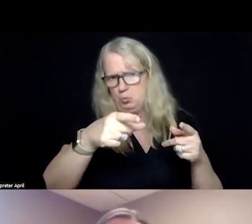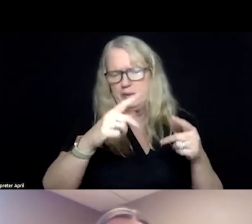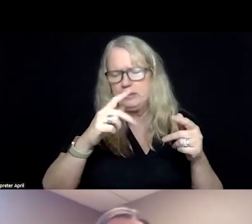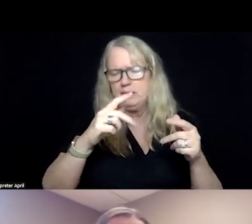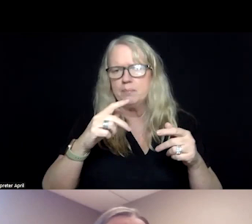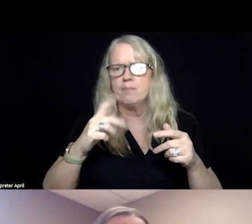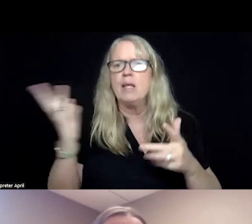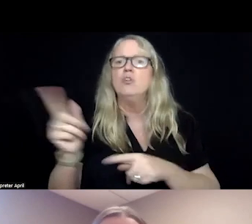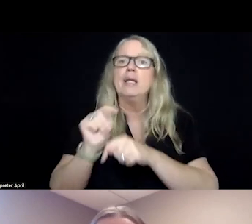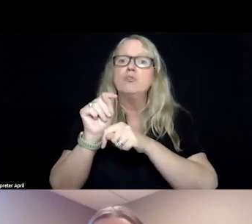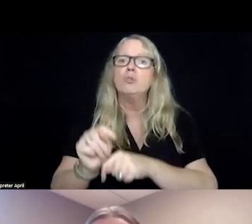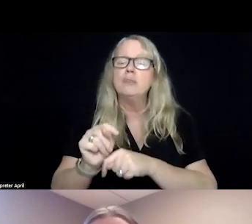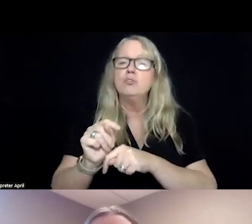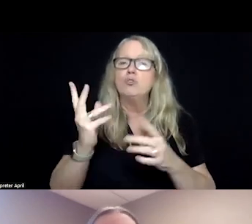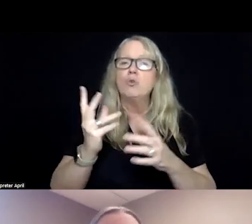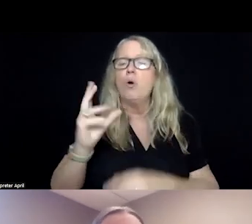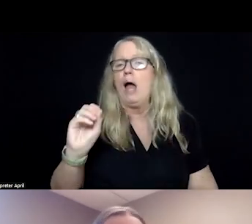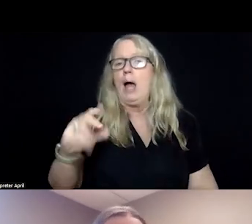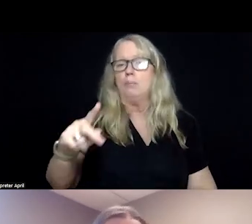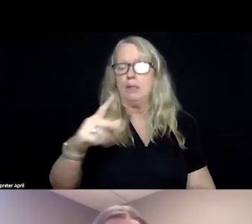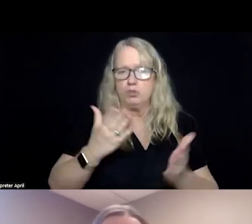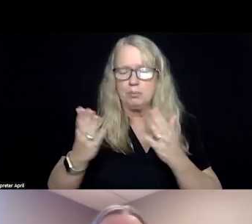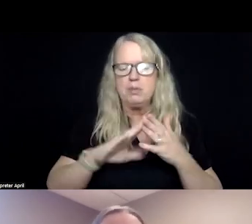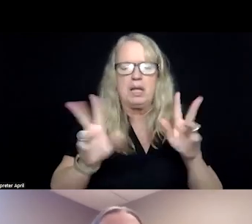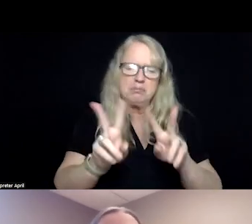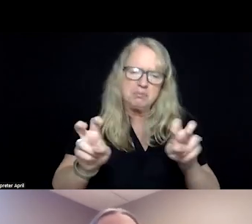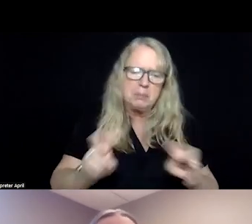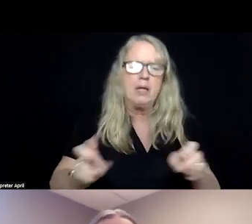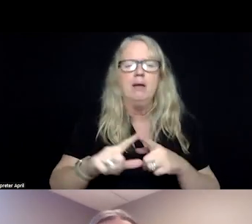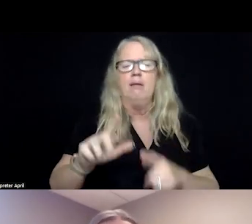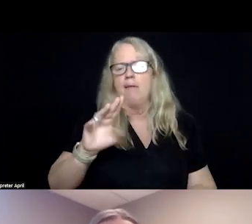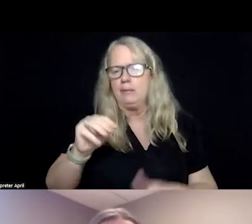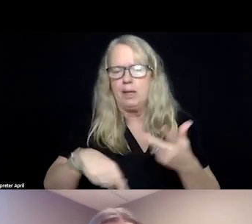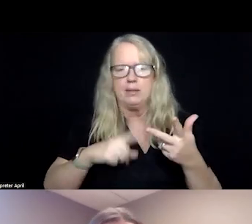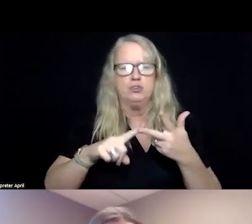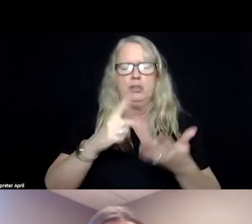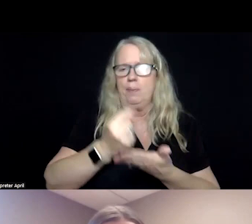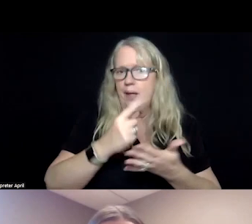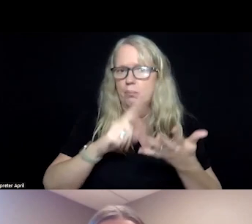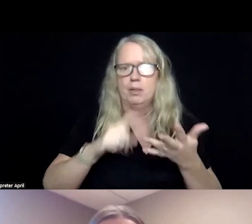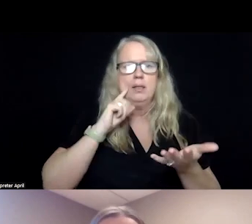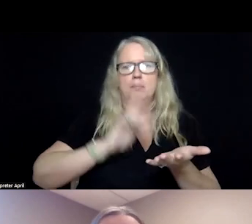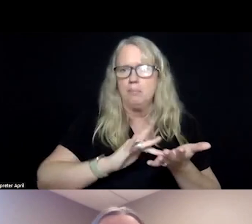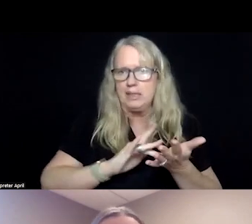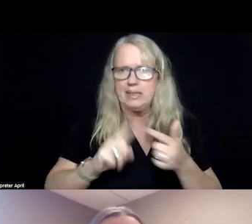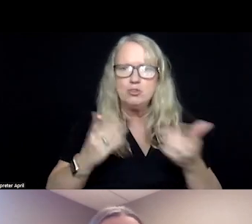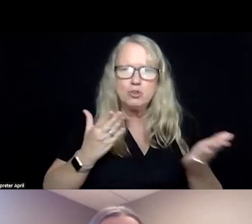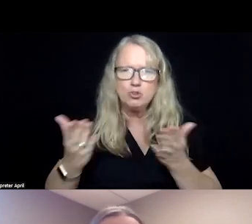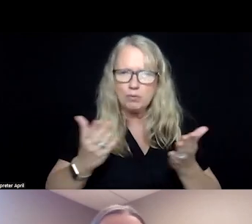TRADITION OUTPATIENT SERVICES LIKE ASSESSMENT AND EVALUATION AND CASE MANAGEMENT, THERAPY, MEDICATION SERVICES, BUT WITH A CRISIS